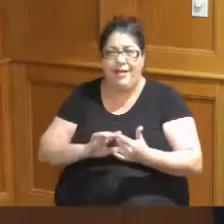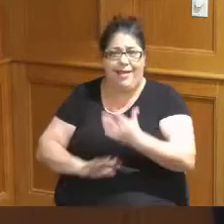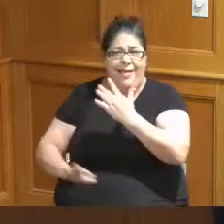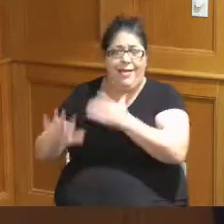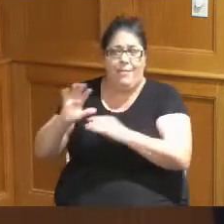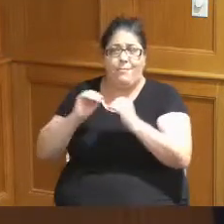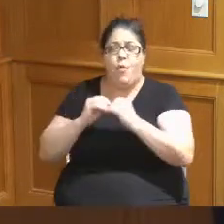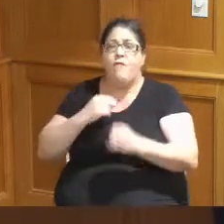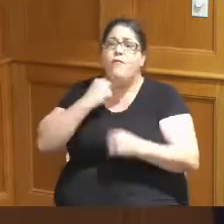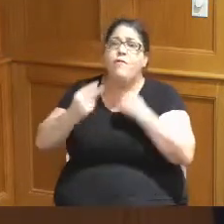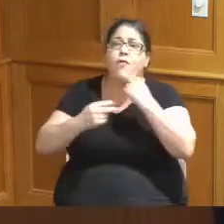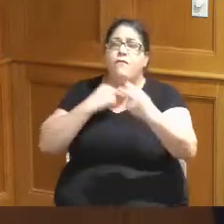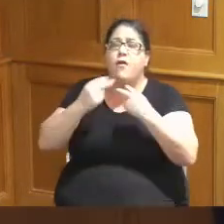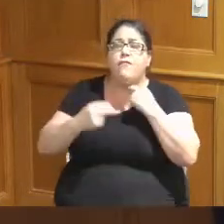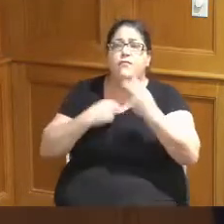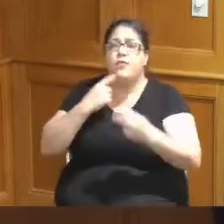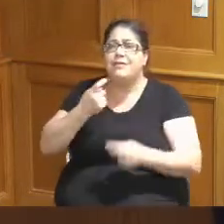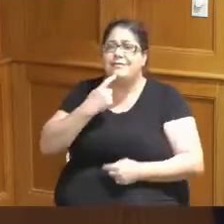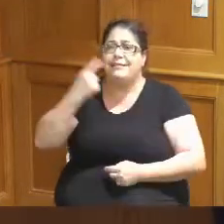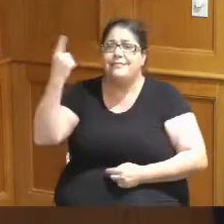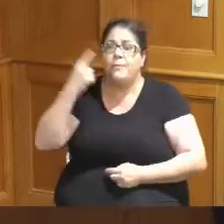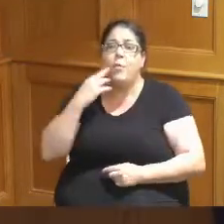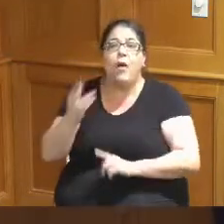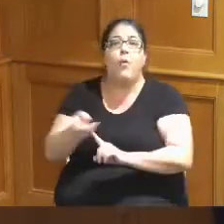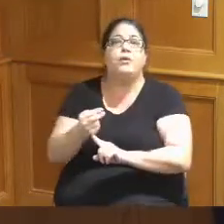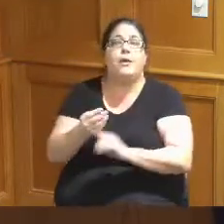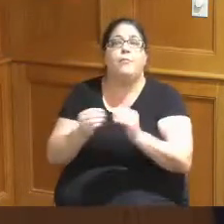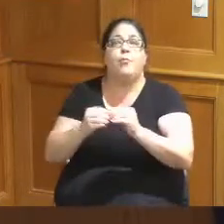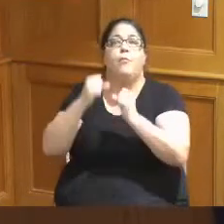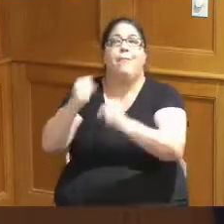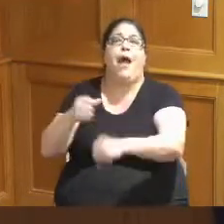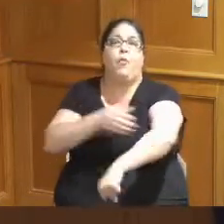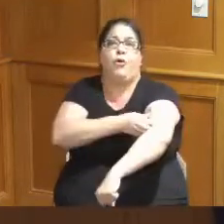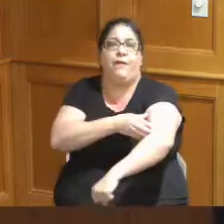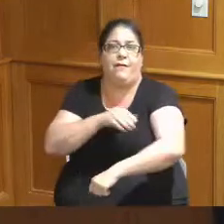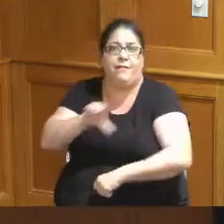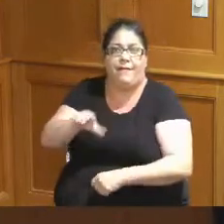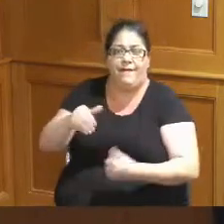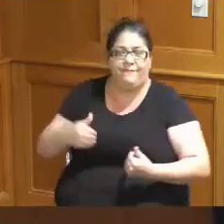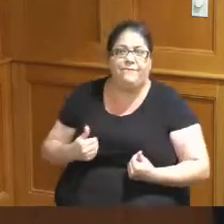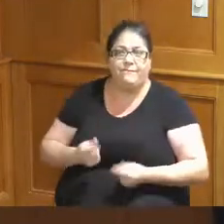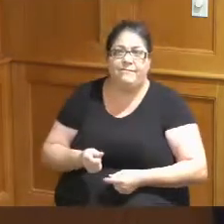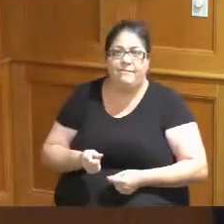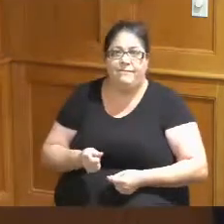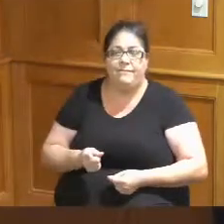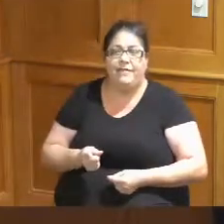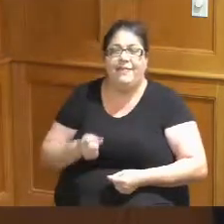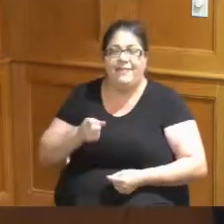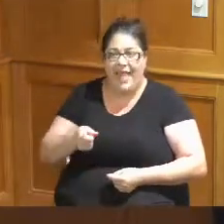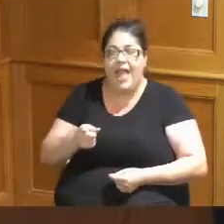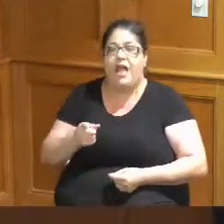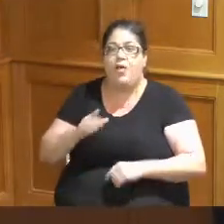more vocal because the hotels were more powerful because they were the ones on the Boards but now